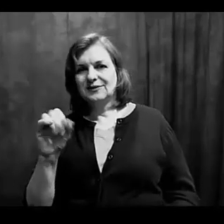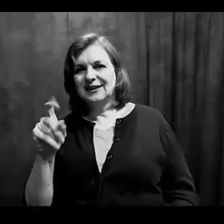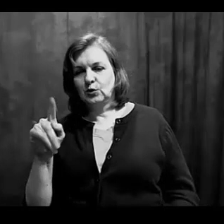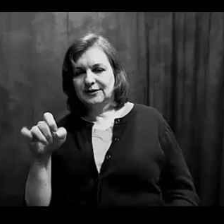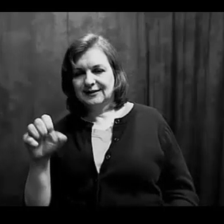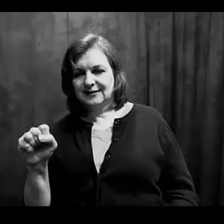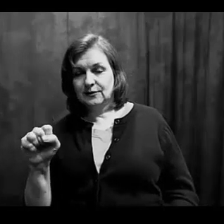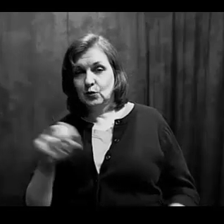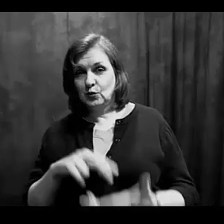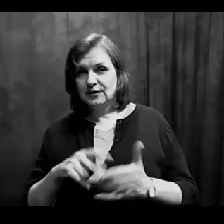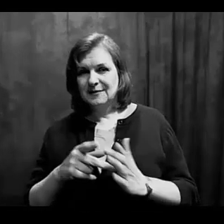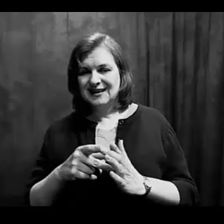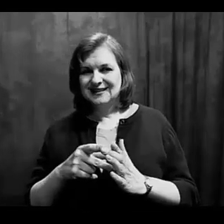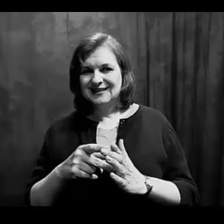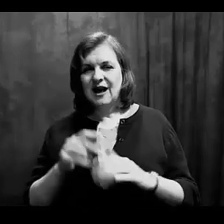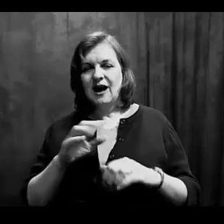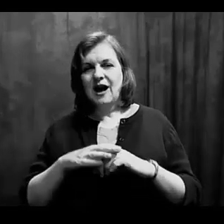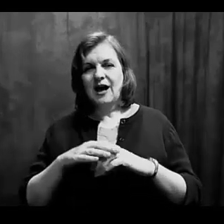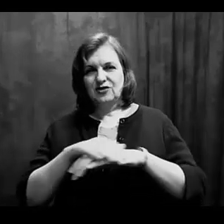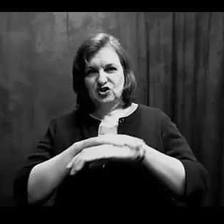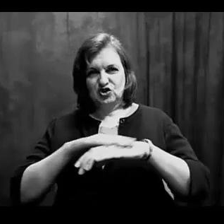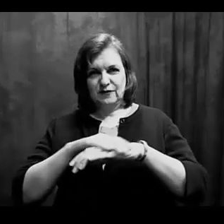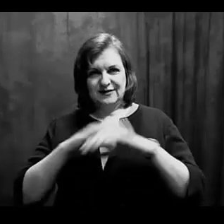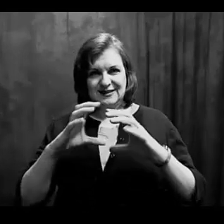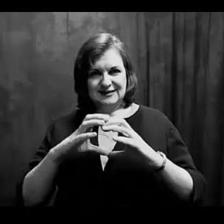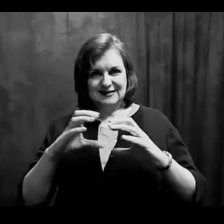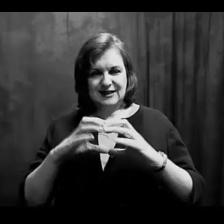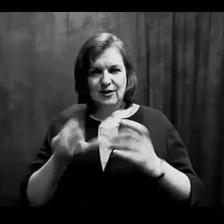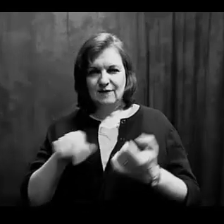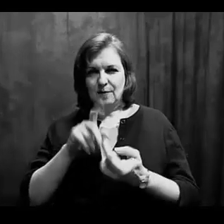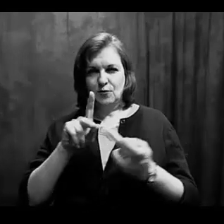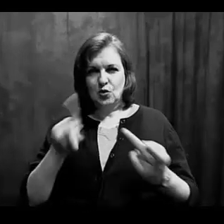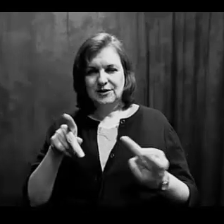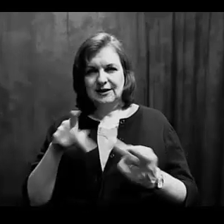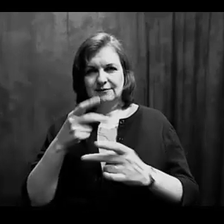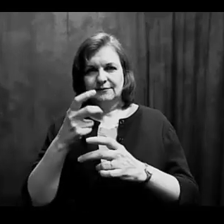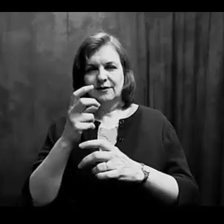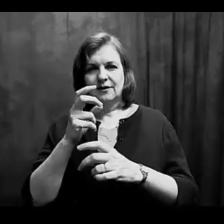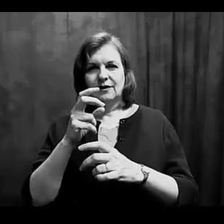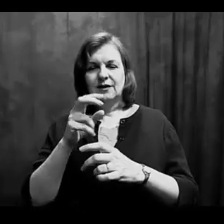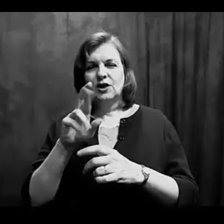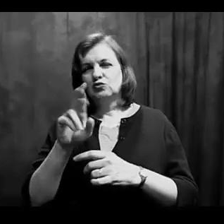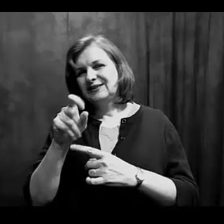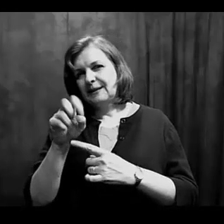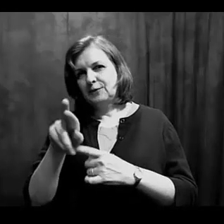is using specific protein receptors on the surface of the cell